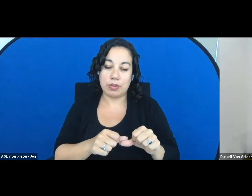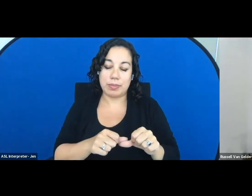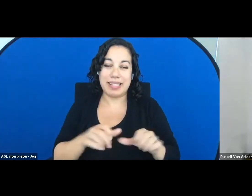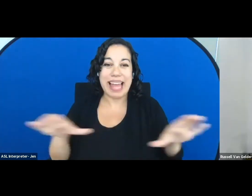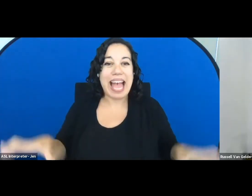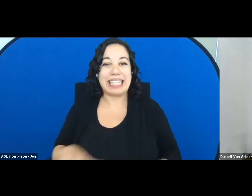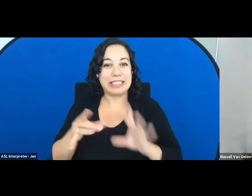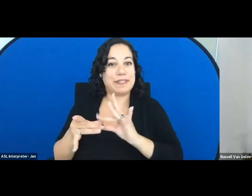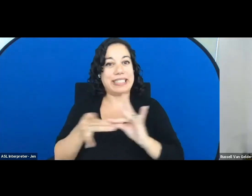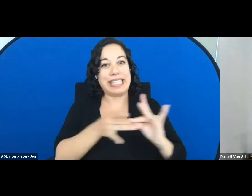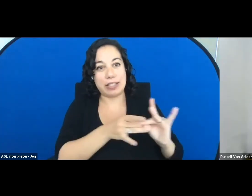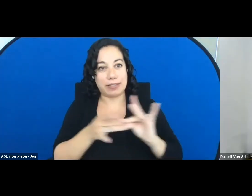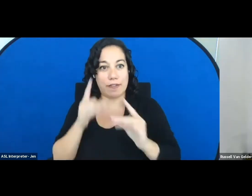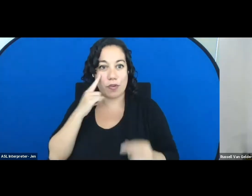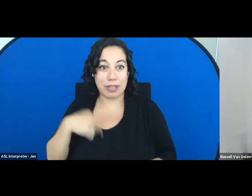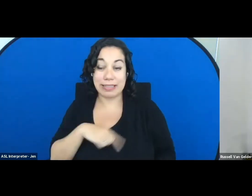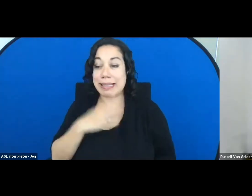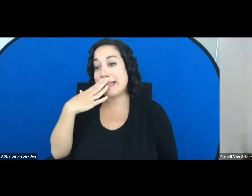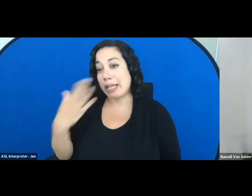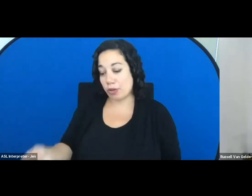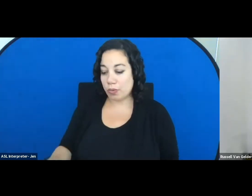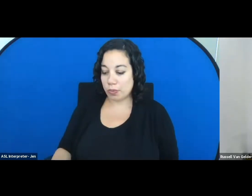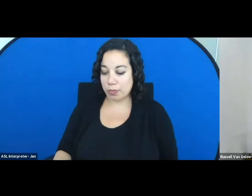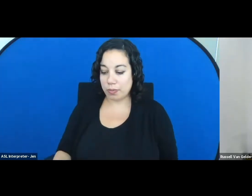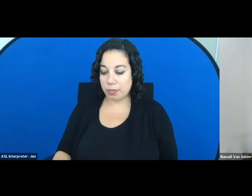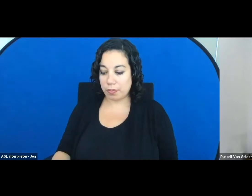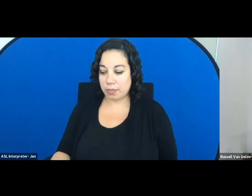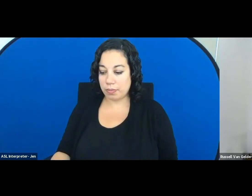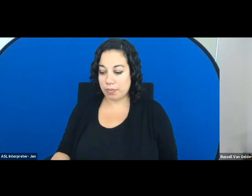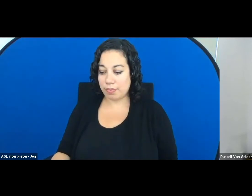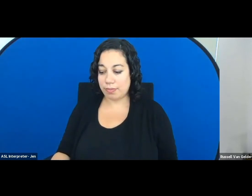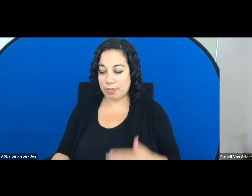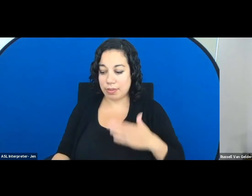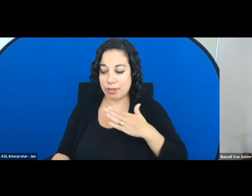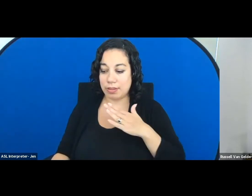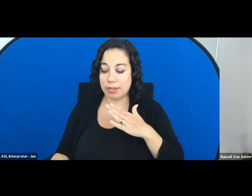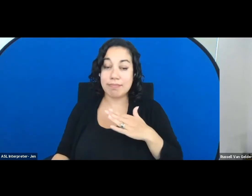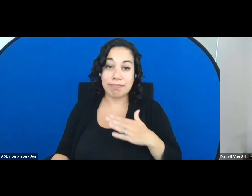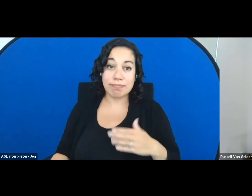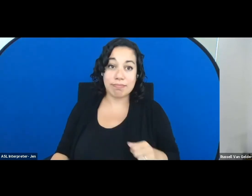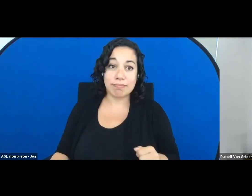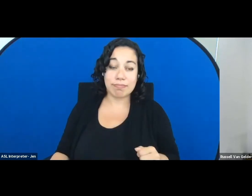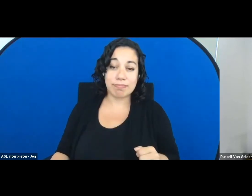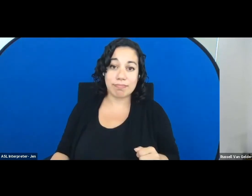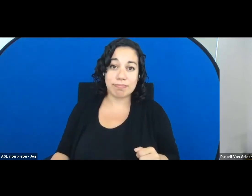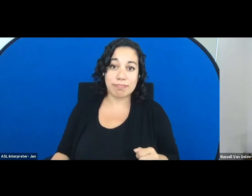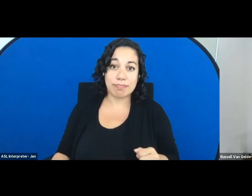Thank you, Annie, I would appreciate that. I think we’ve had historically a bit